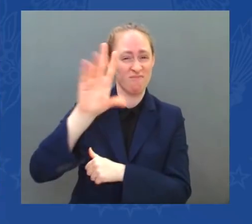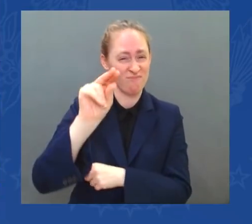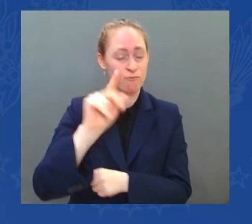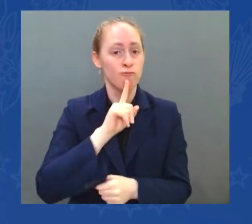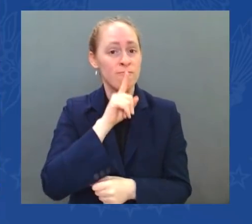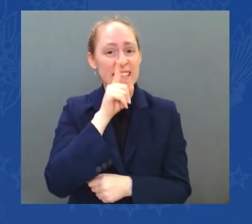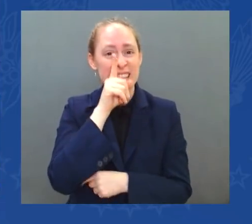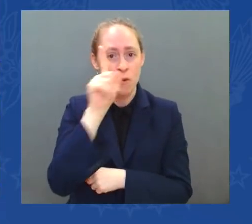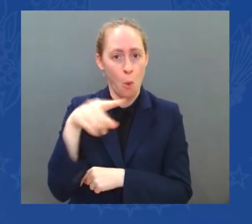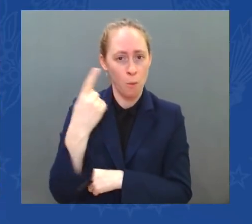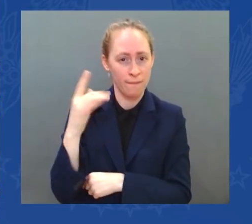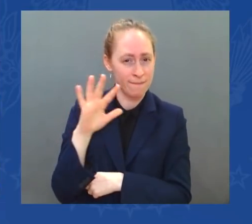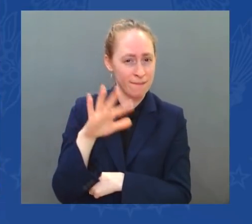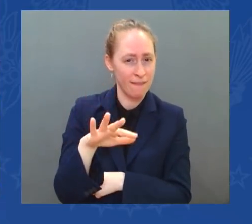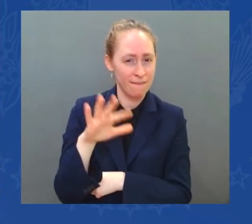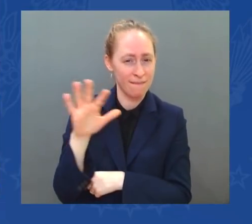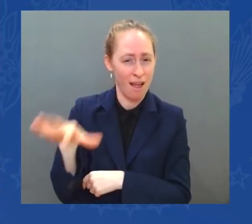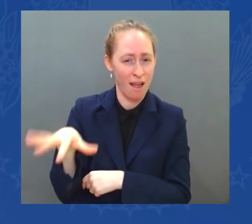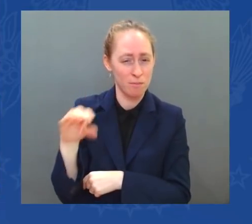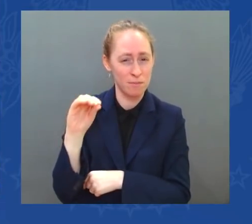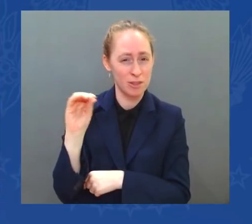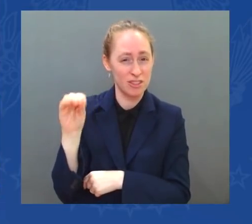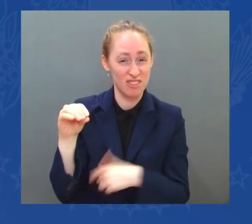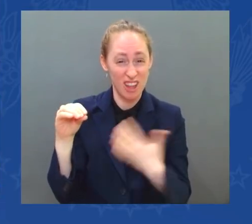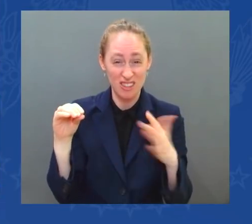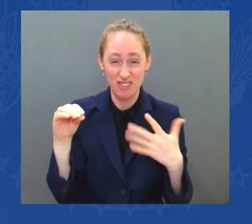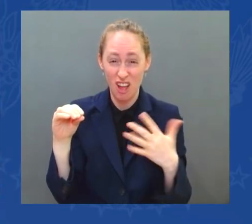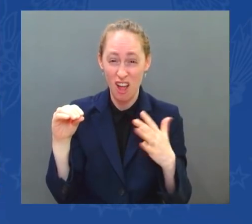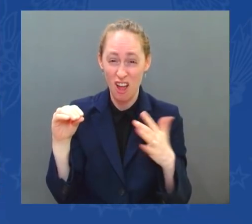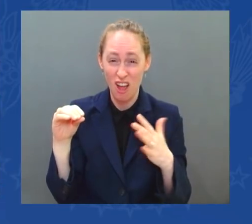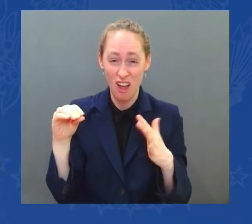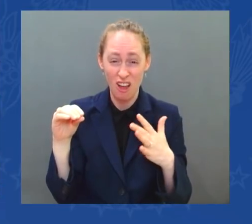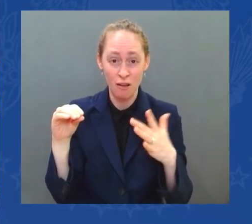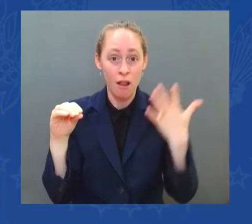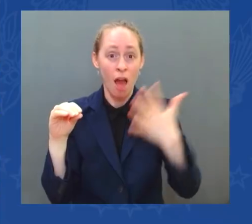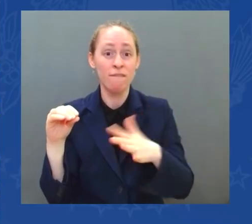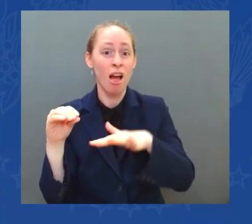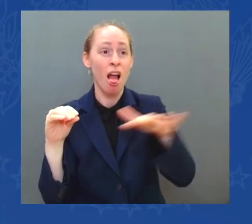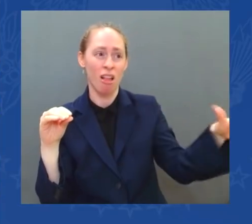To me, 55 percent isn't substantially all; it's slightly over half.